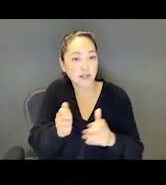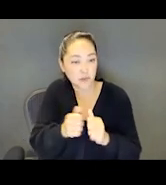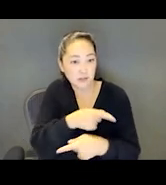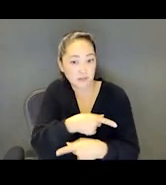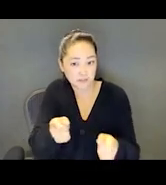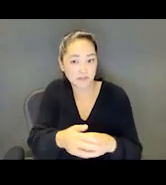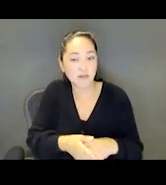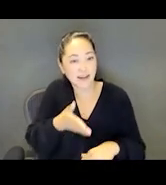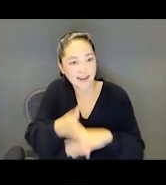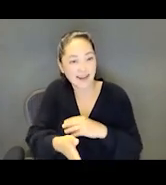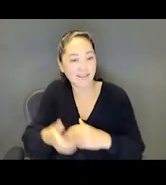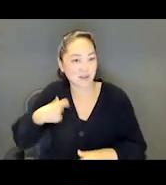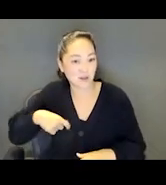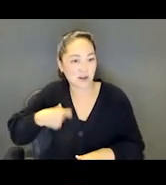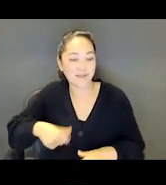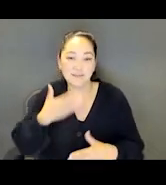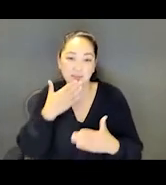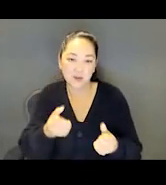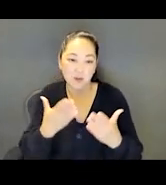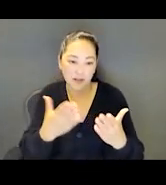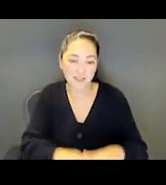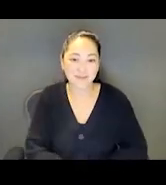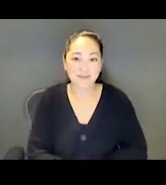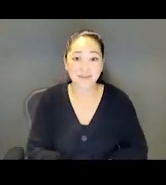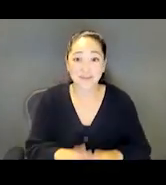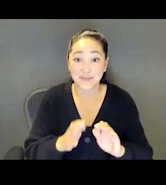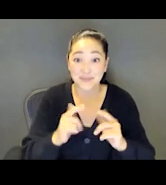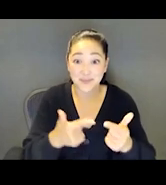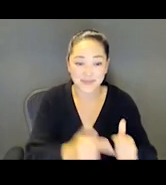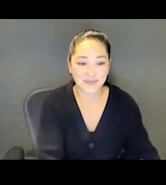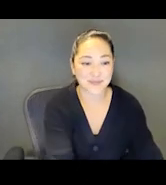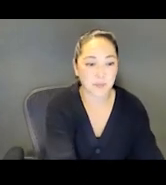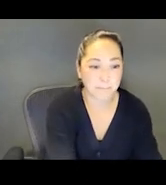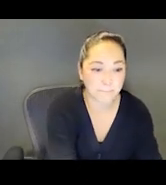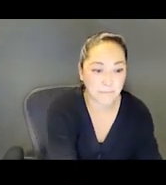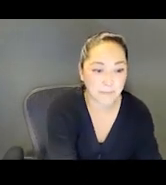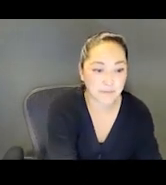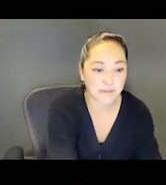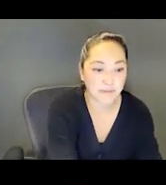Perfect. Thank you so much. Thank you.